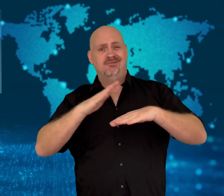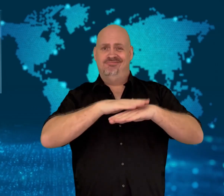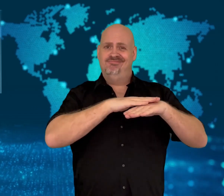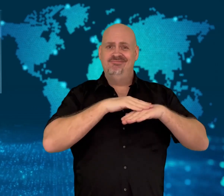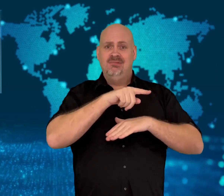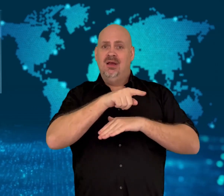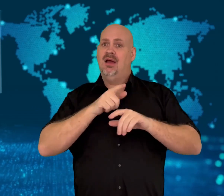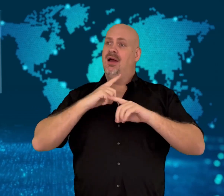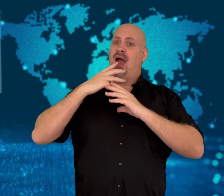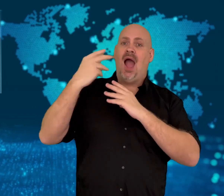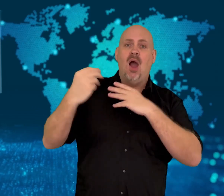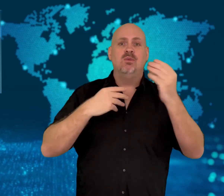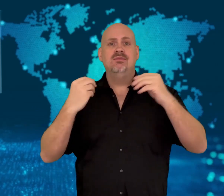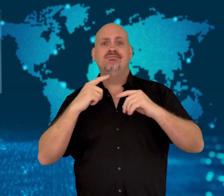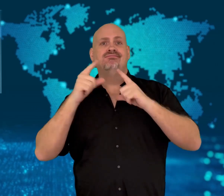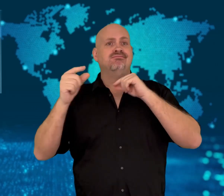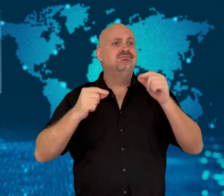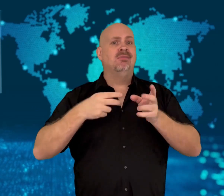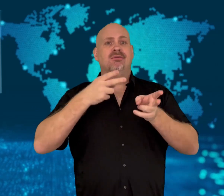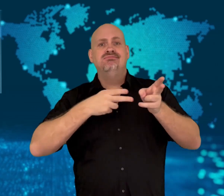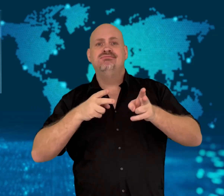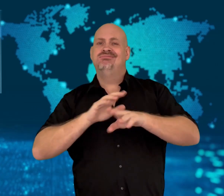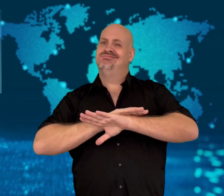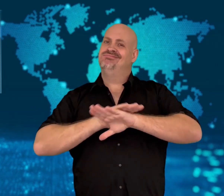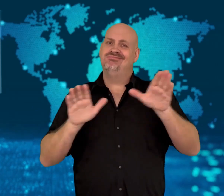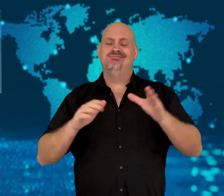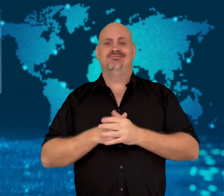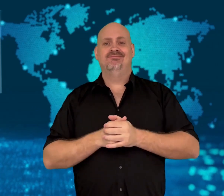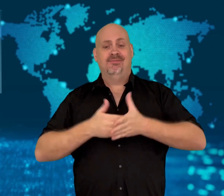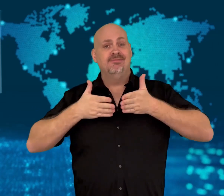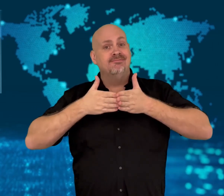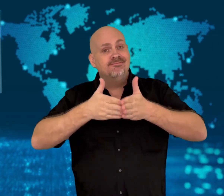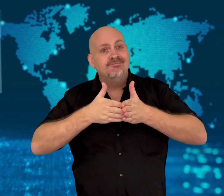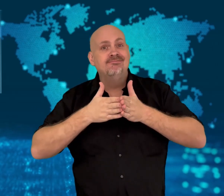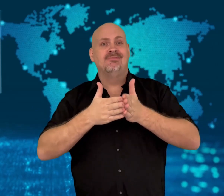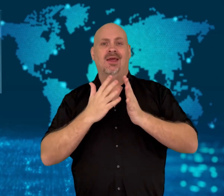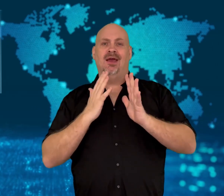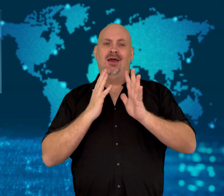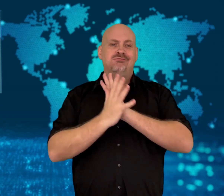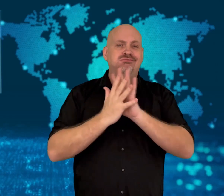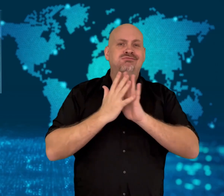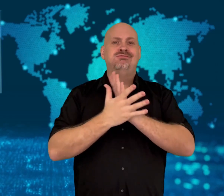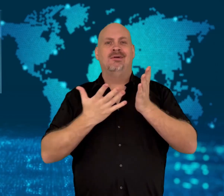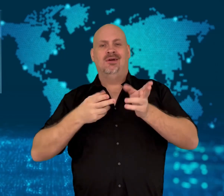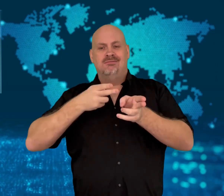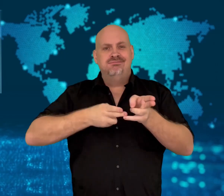Schools and government facilities in Auckland have also closed,